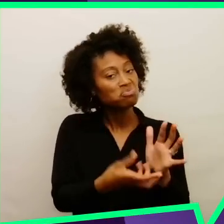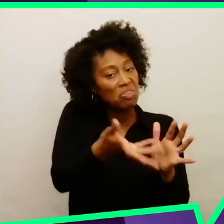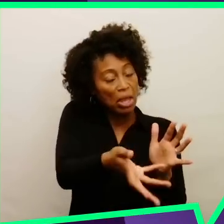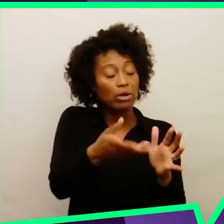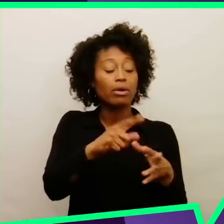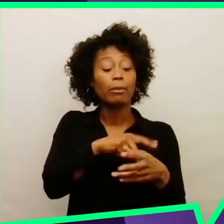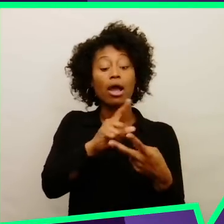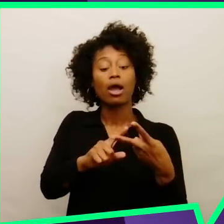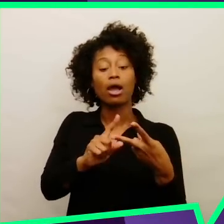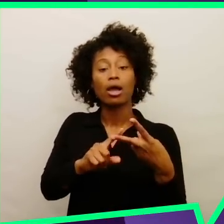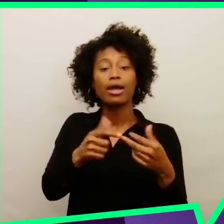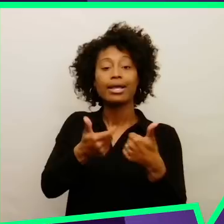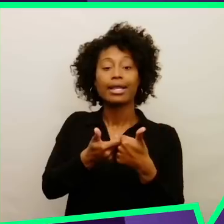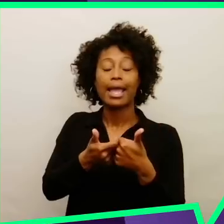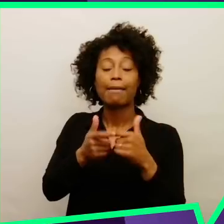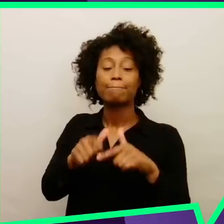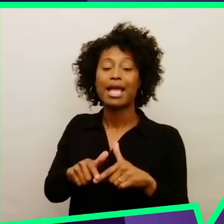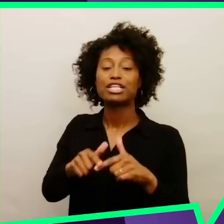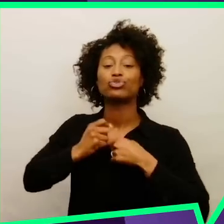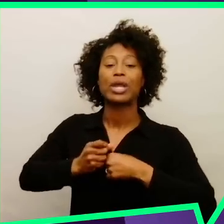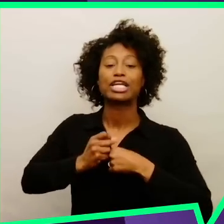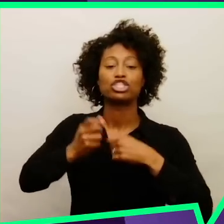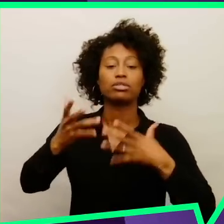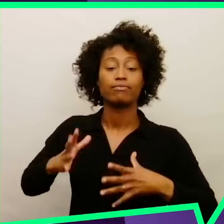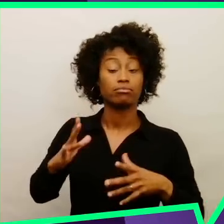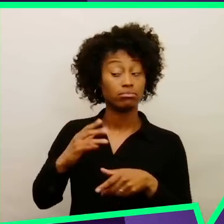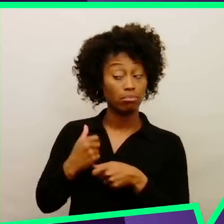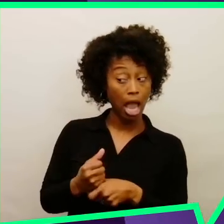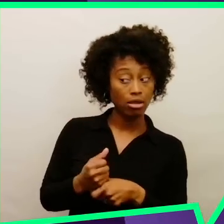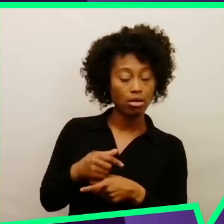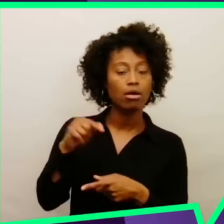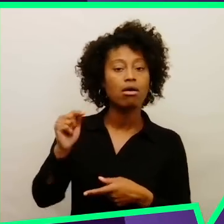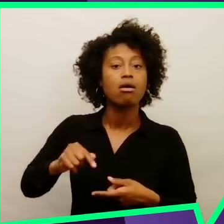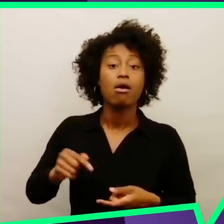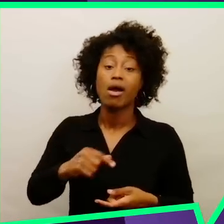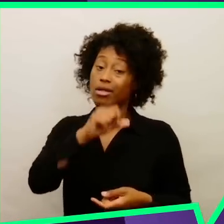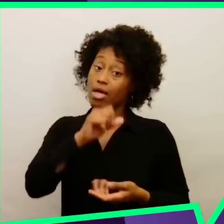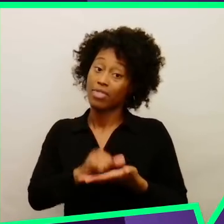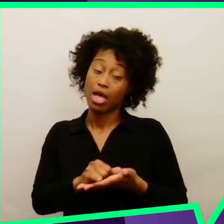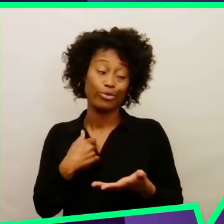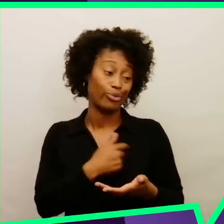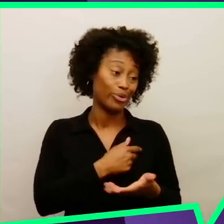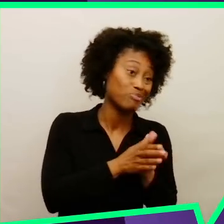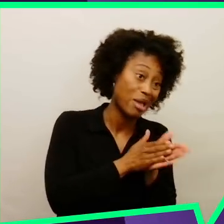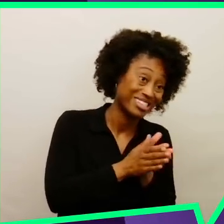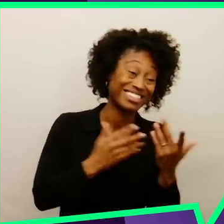to use game-based creation. And what I love-- and I'm really passionate about-- we are really passionate about game based-creation